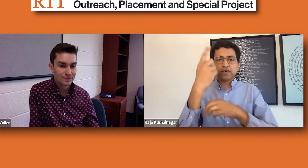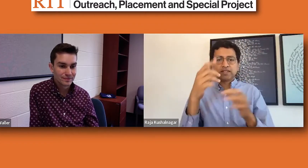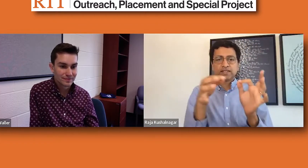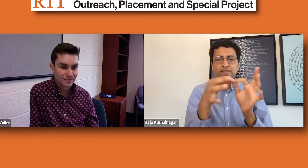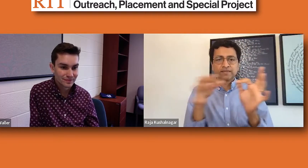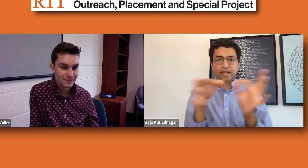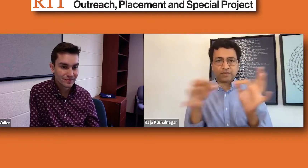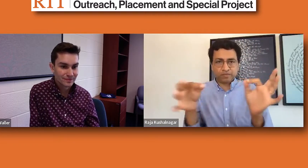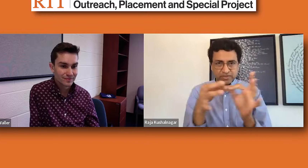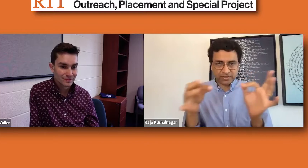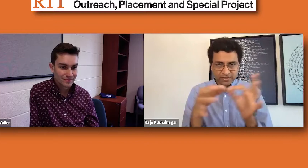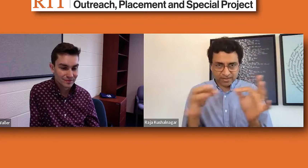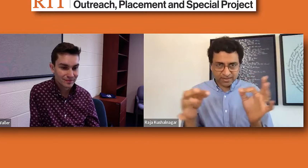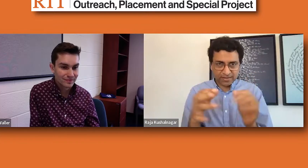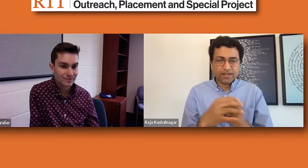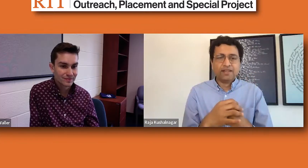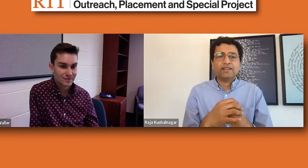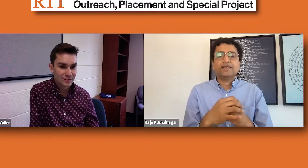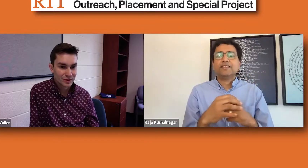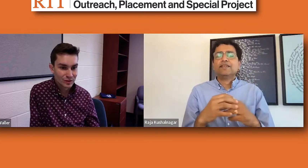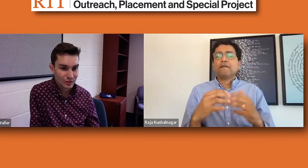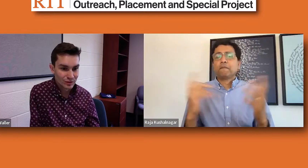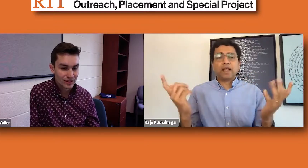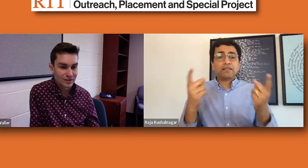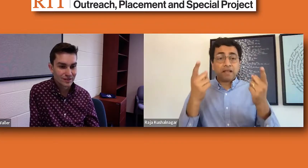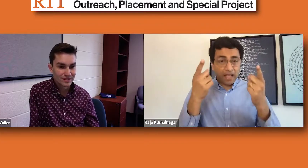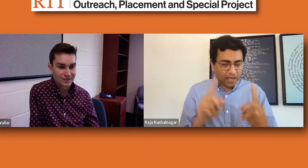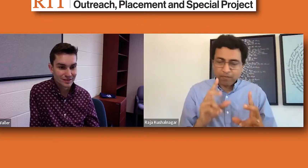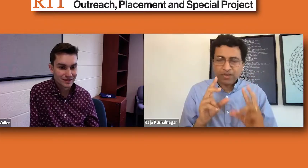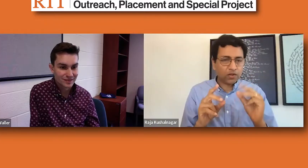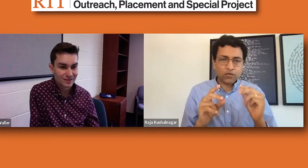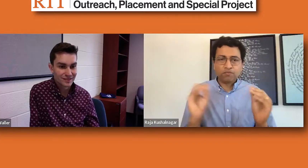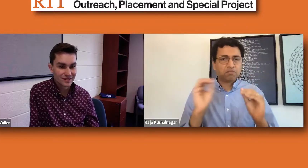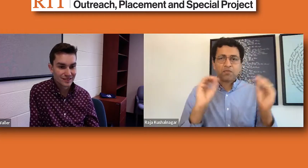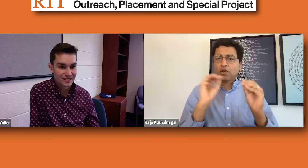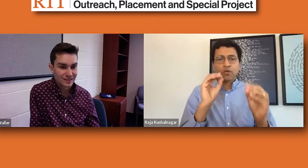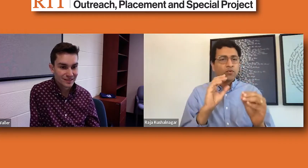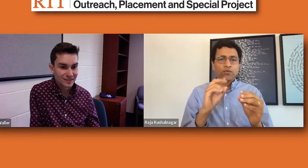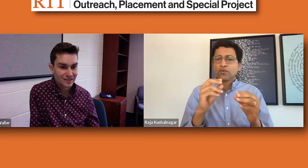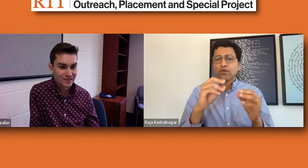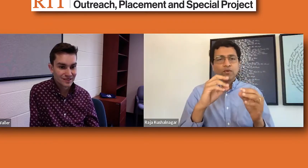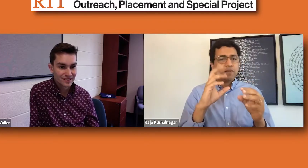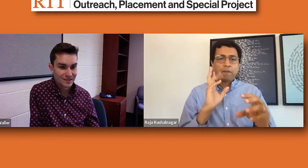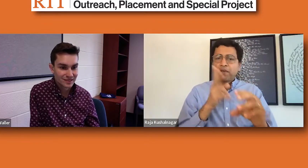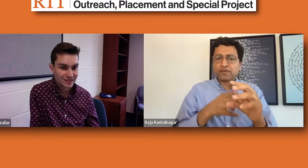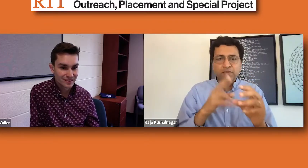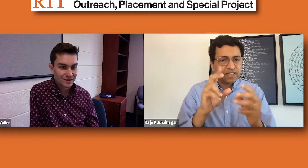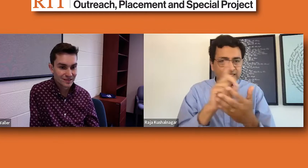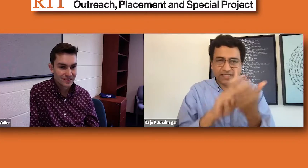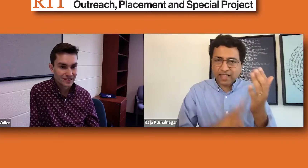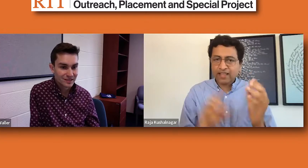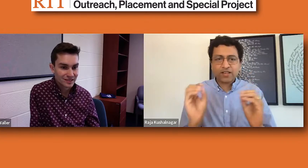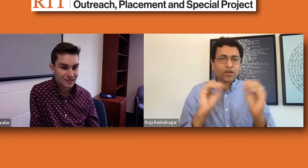It hadn't happened for quite some time and Deaf people were not part of that design process. They weren't asked